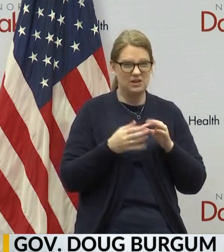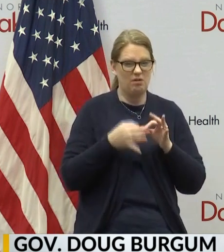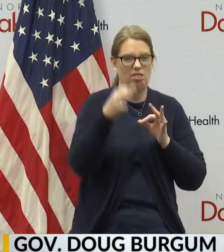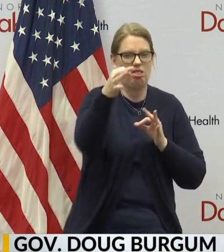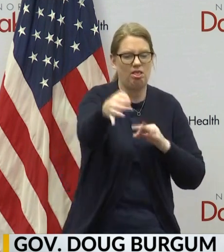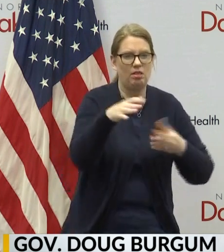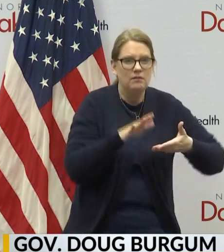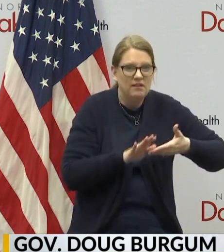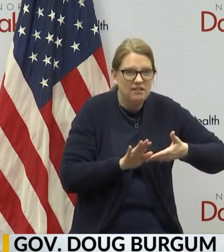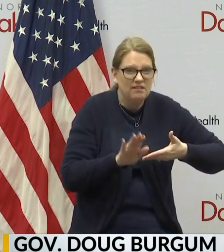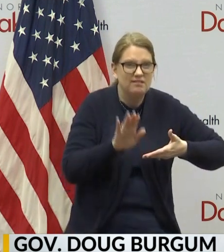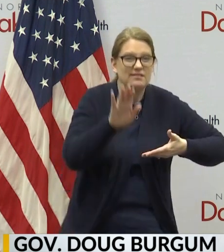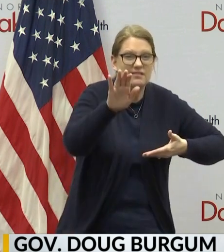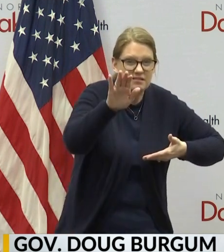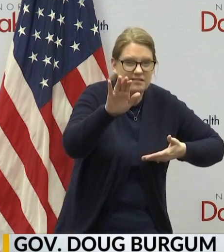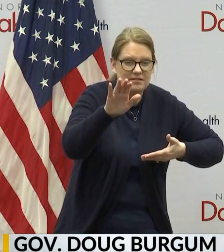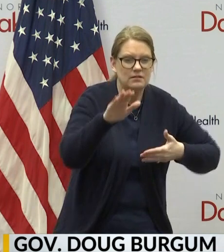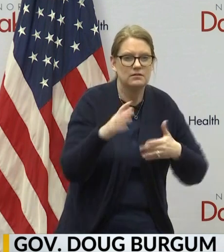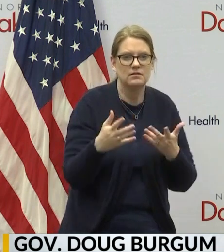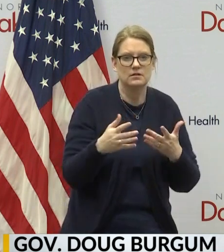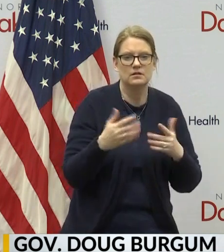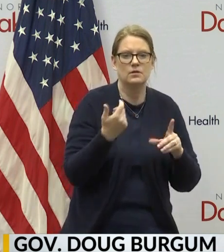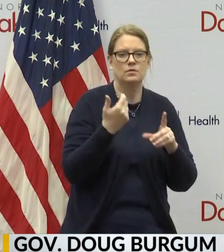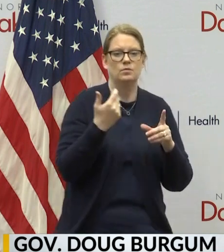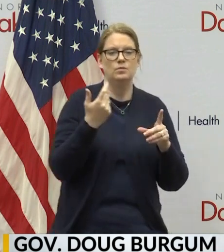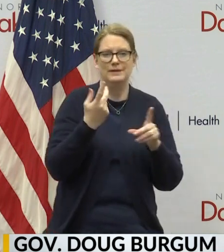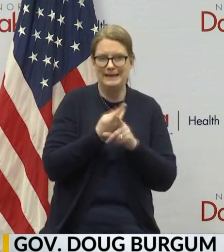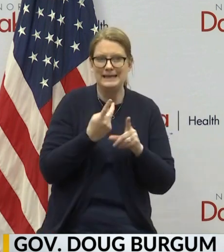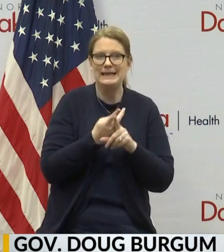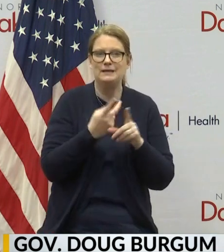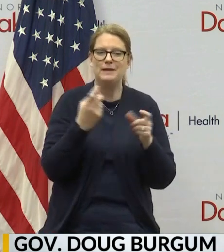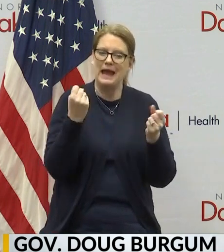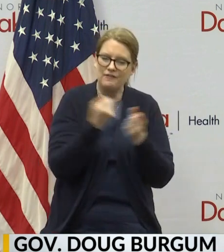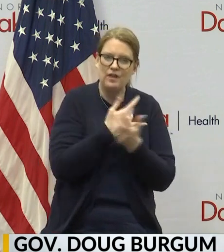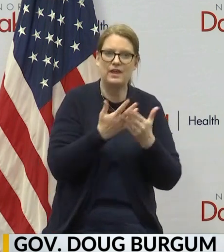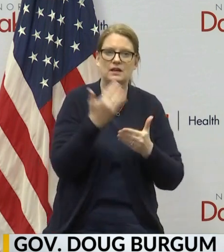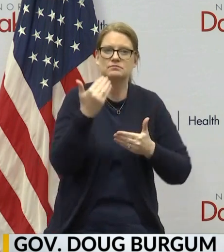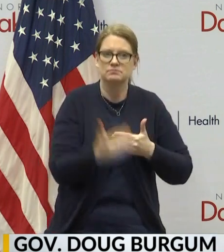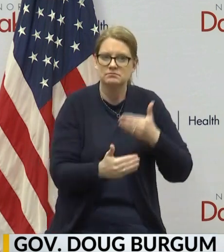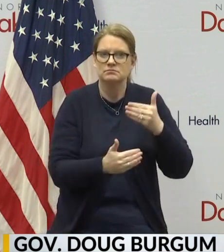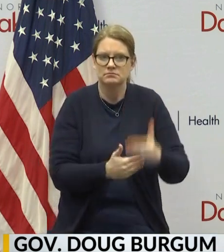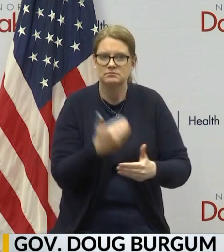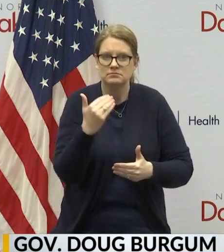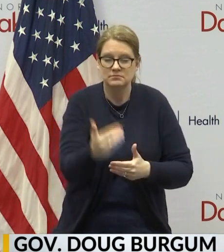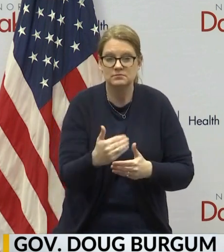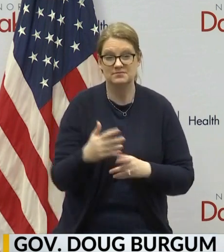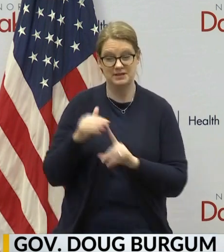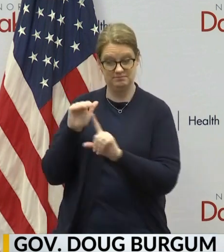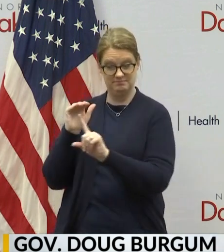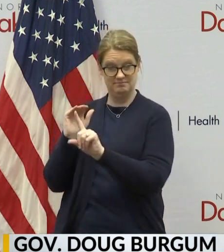IN THEMORED BY -- WITH TWO TO THREE WEEKS OUT IN FRONT OF US AND THE FURTHER THE PEAK IS OUT,